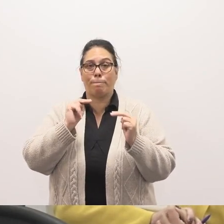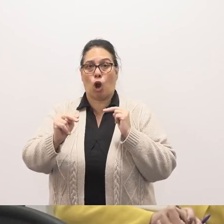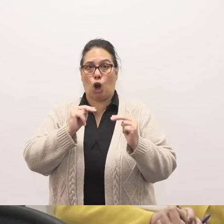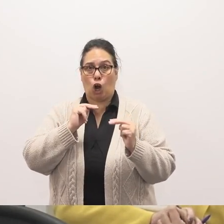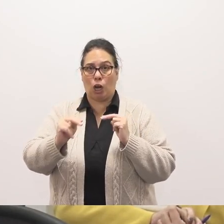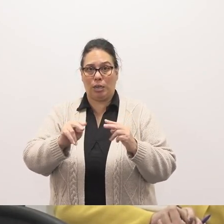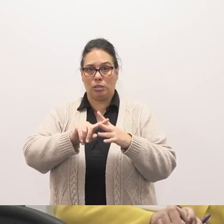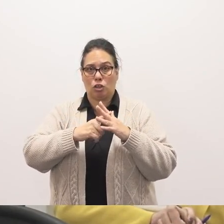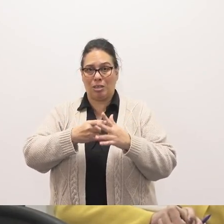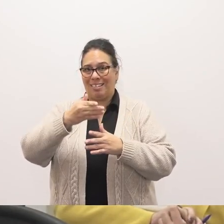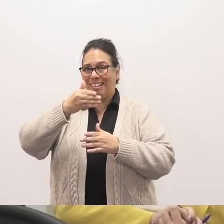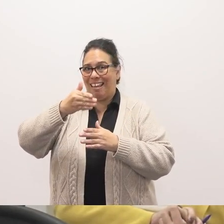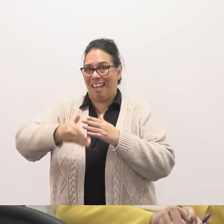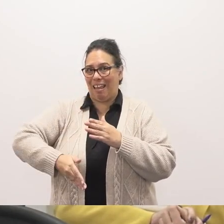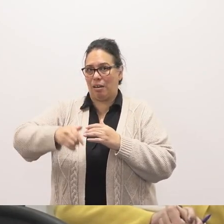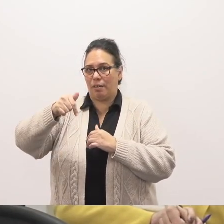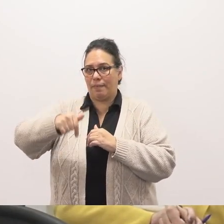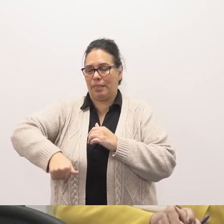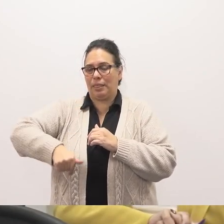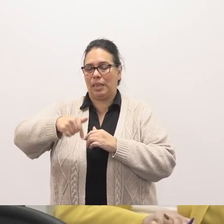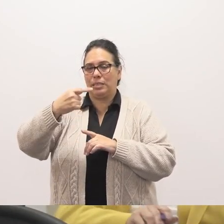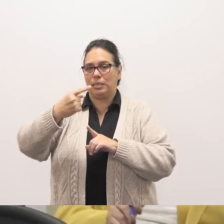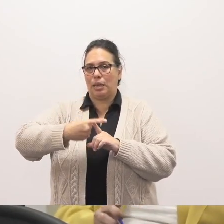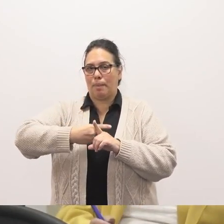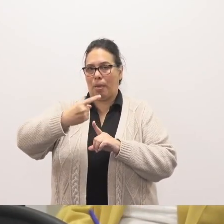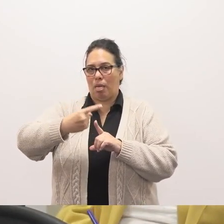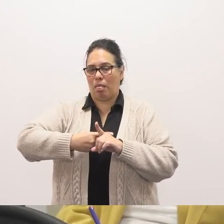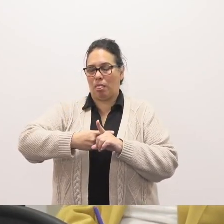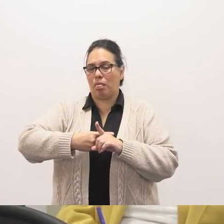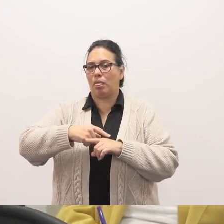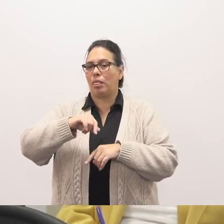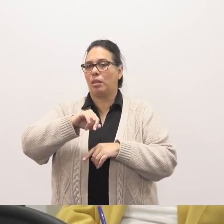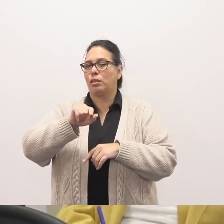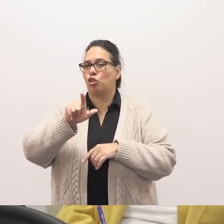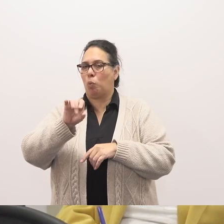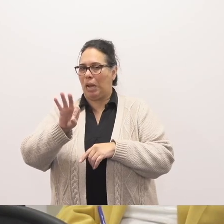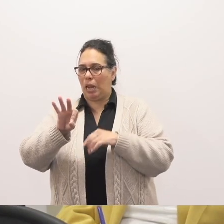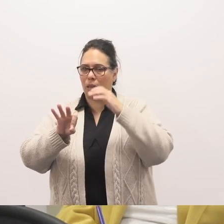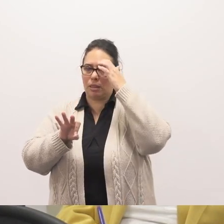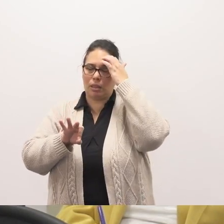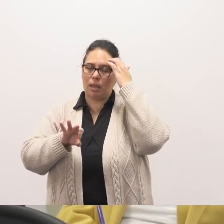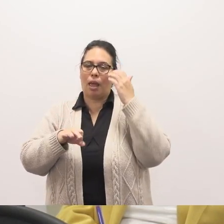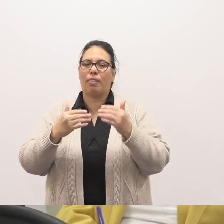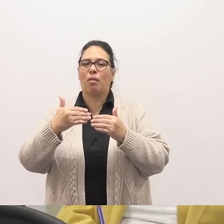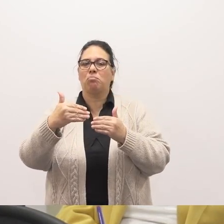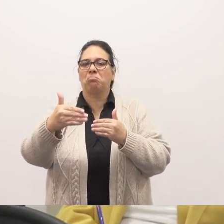We have our first session scheduled for the 29th, and we have subsequent sessions scheduled for February.